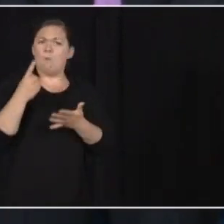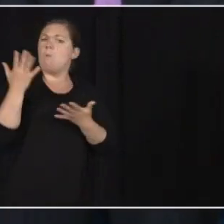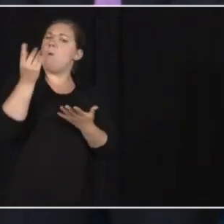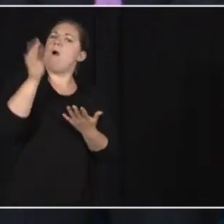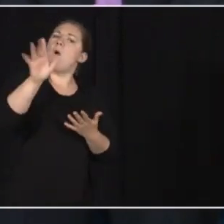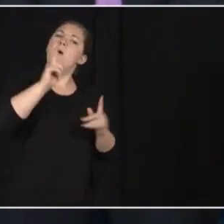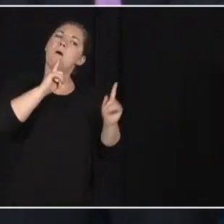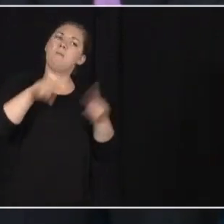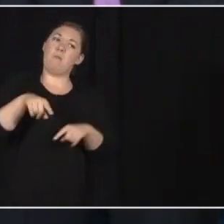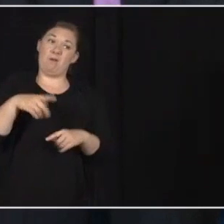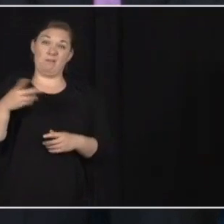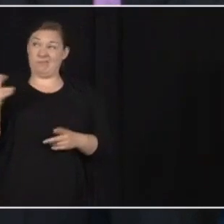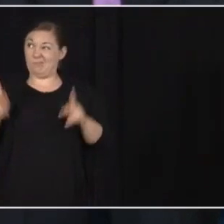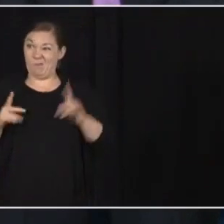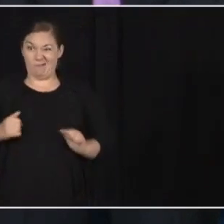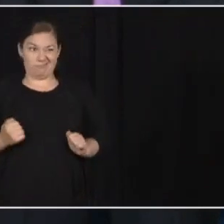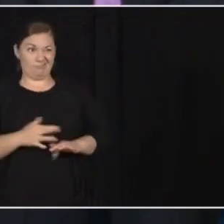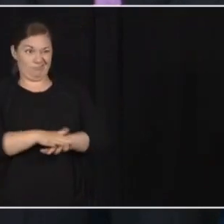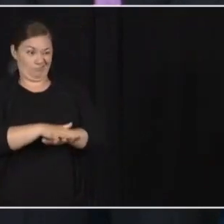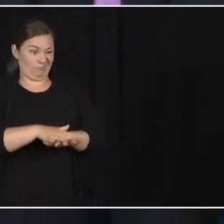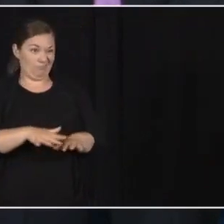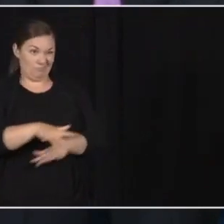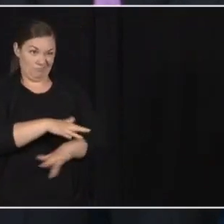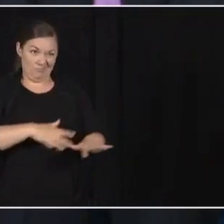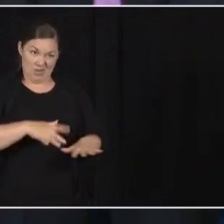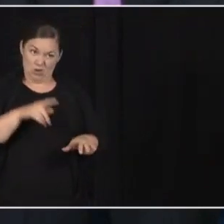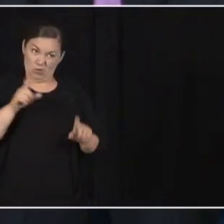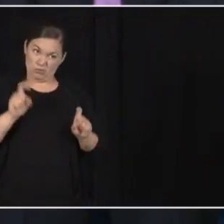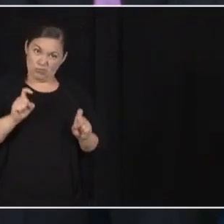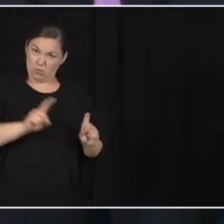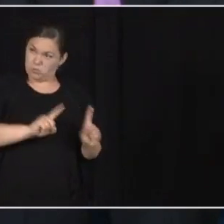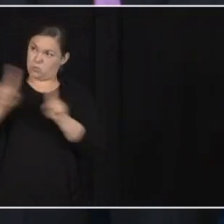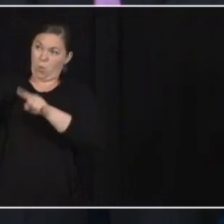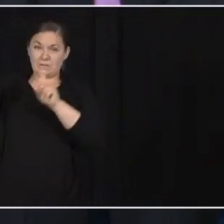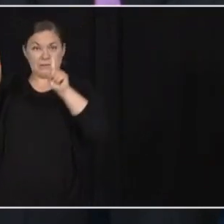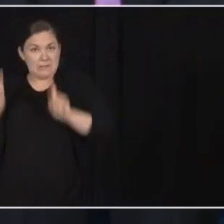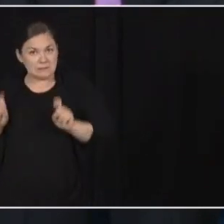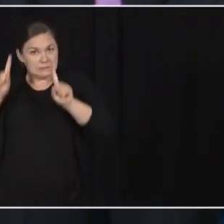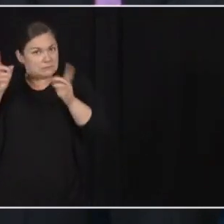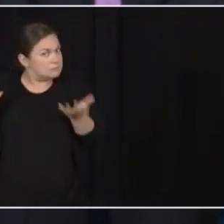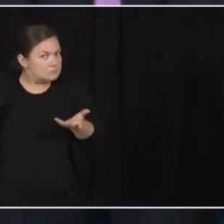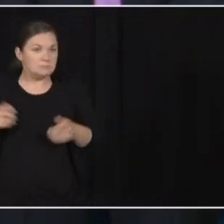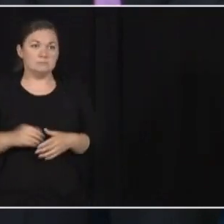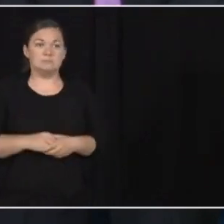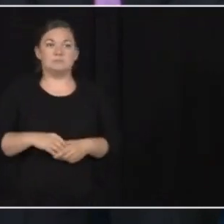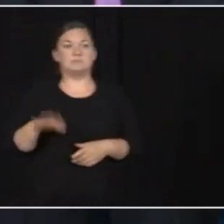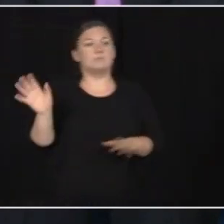and what would be your message to those who are in that establishment in terms of getting tested?